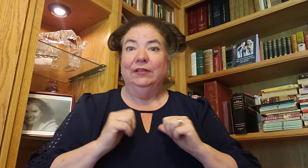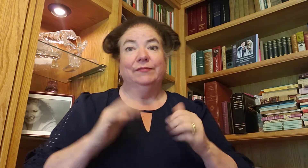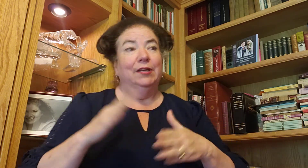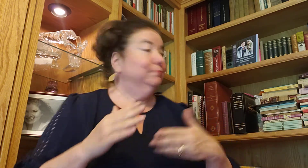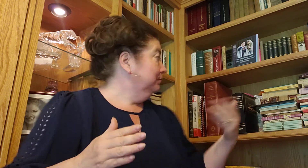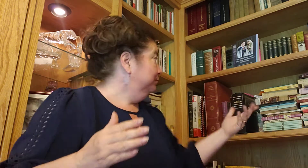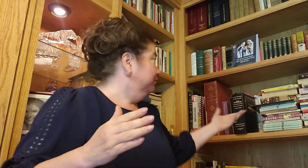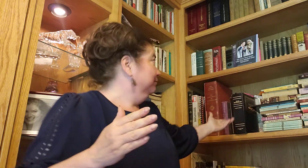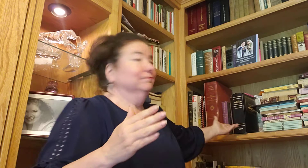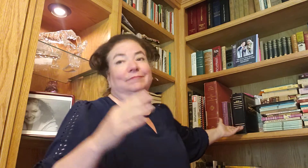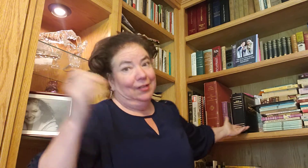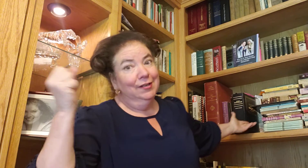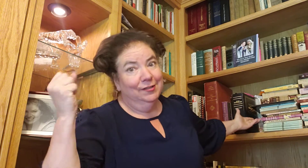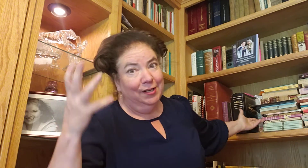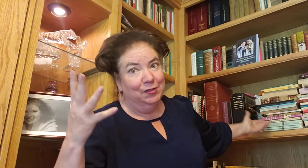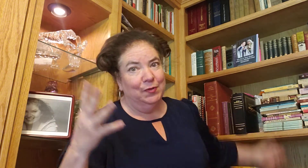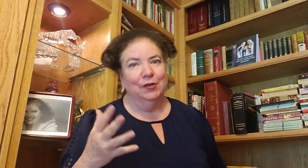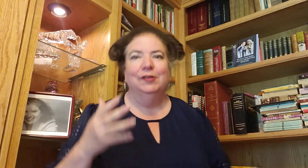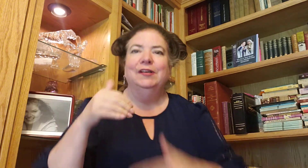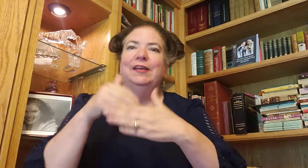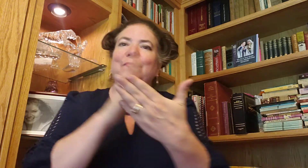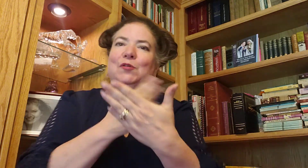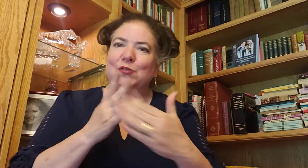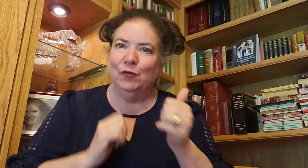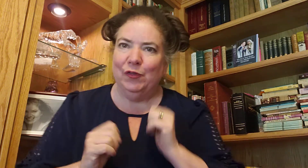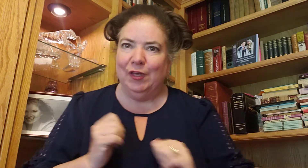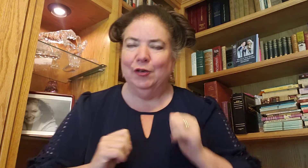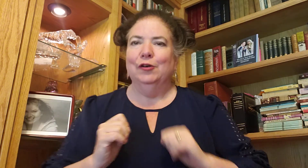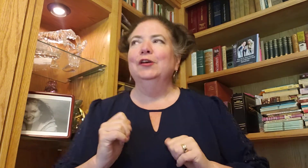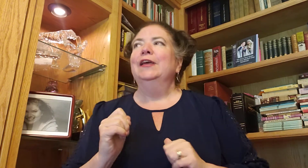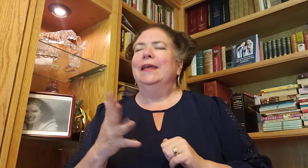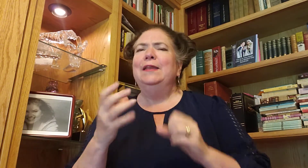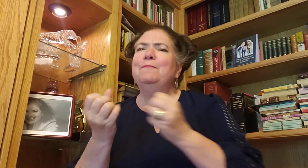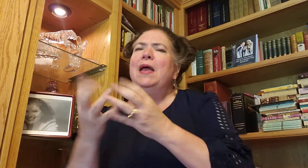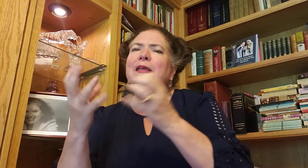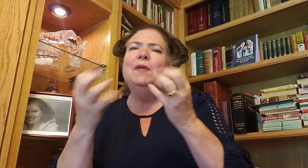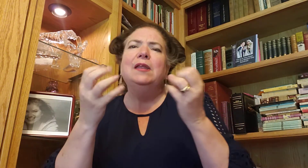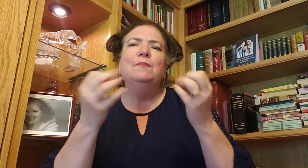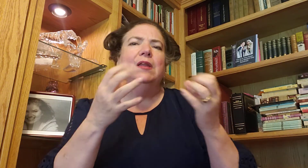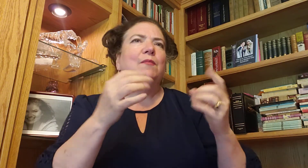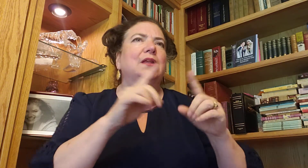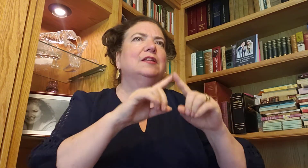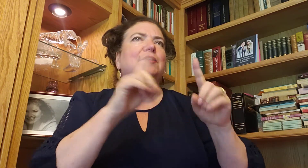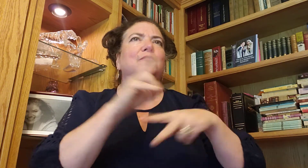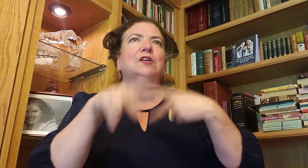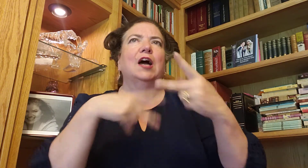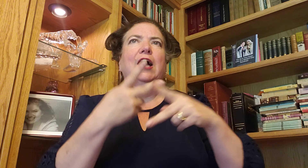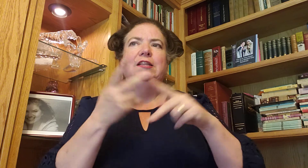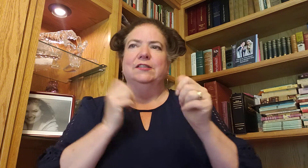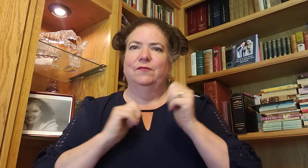in Shakespeare, in musical theater, in many many many many different kinds of